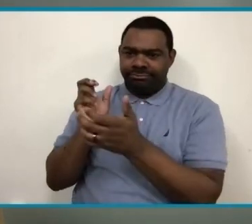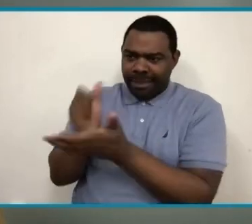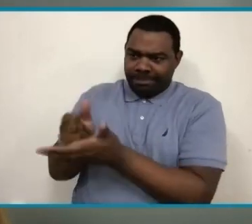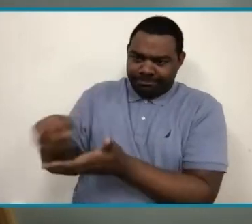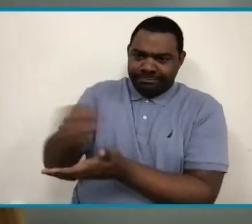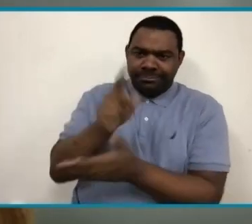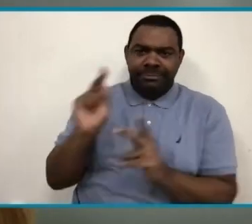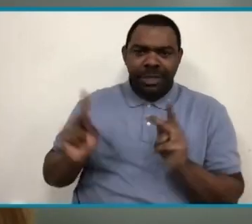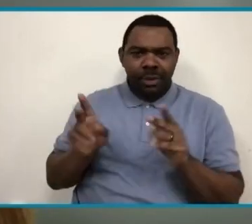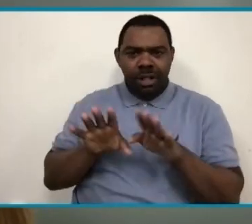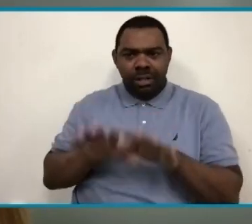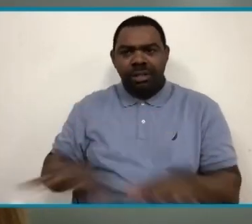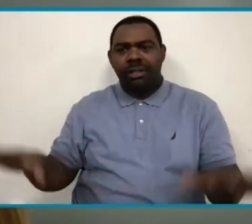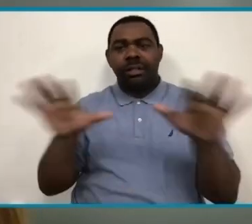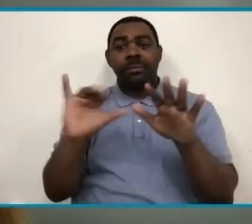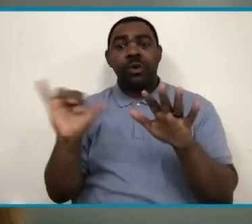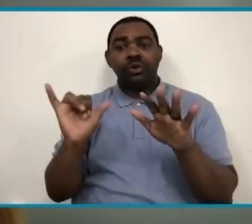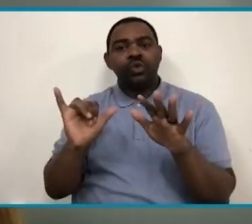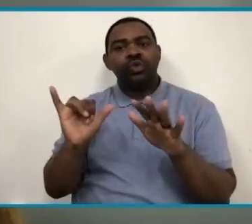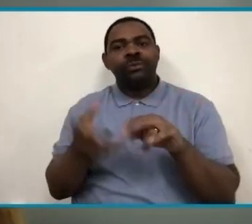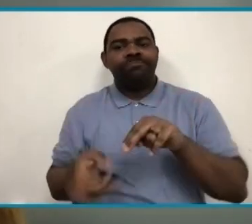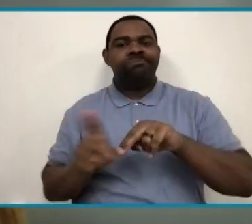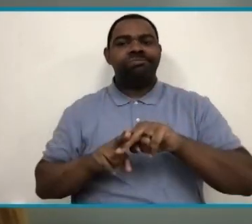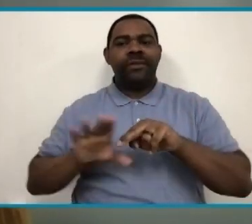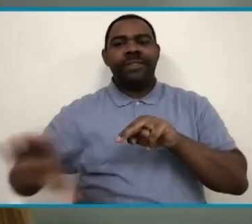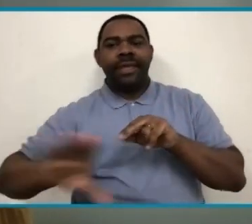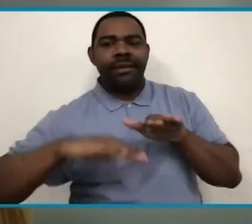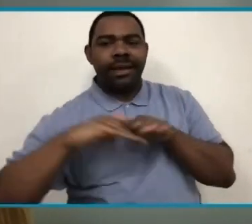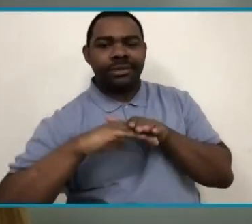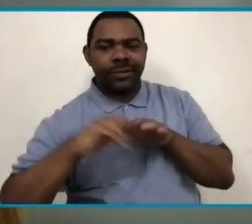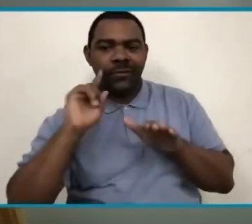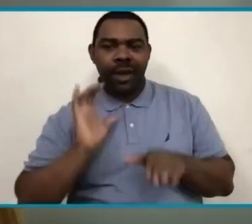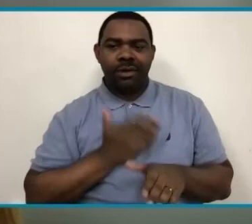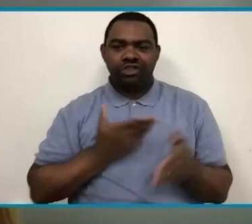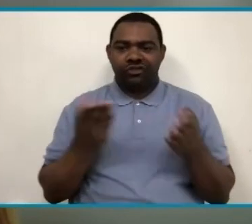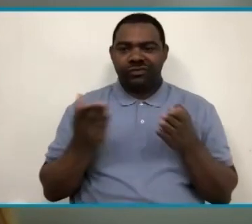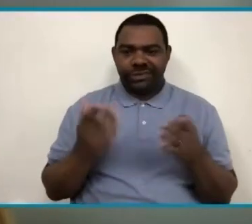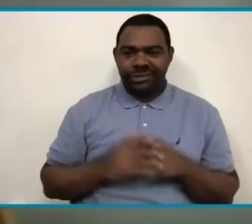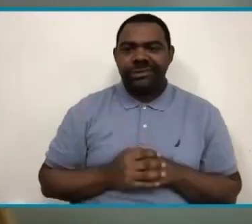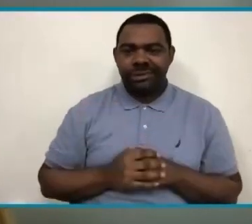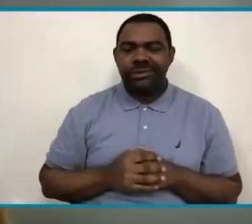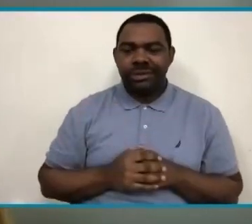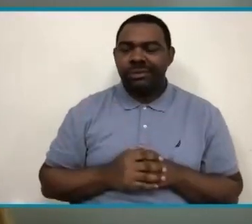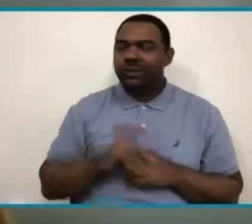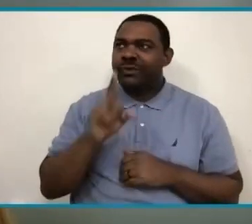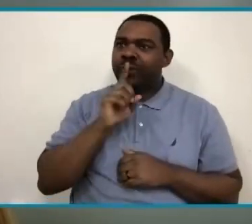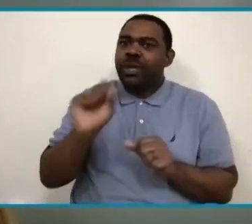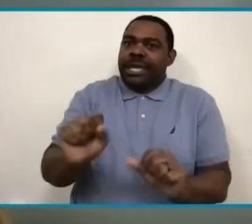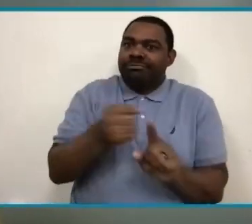to the services we provide. And we can certainly say a lot more about that, but unfortunately, we need to close.